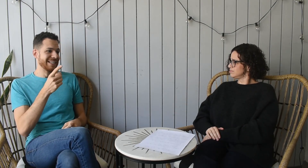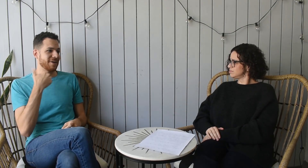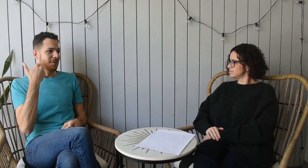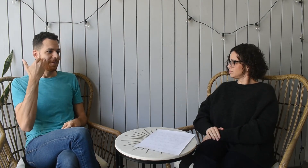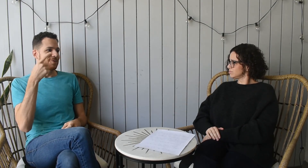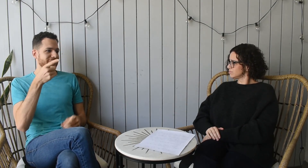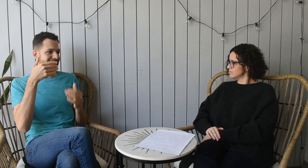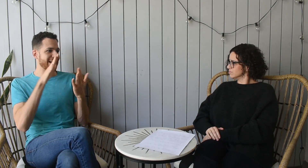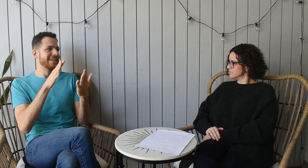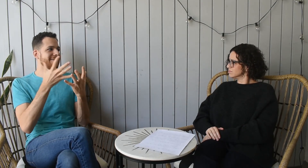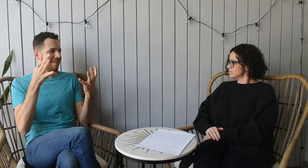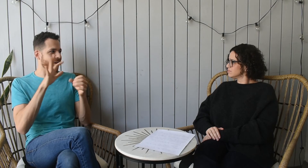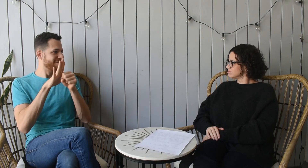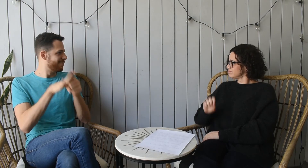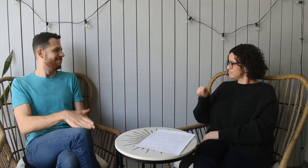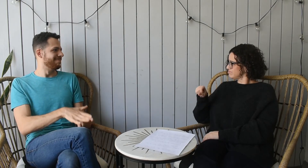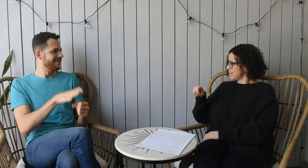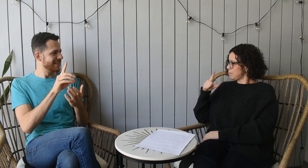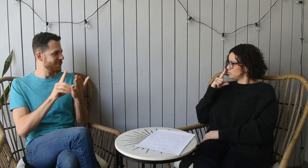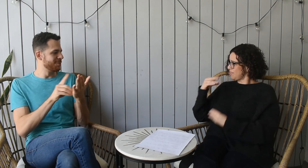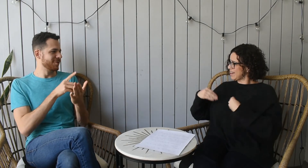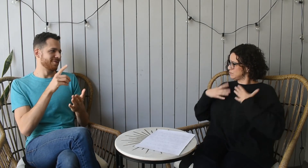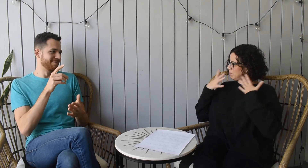I know she confronted a lot of oppression and discrimination.